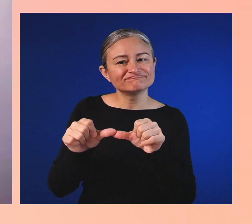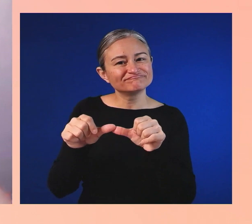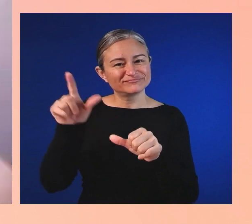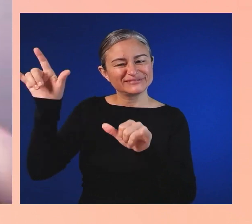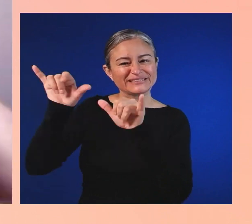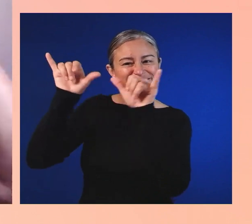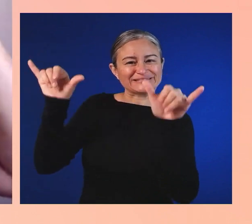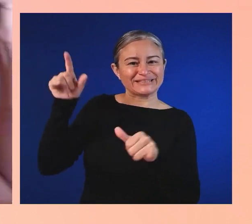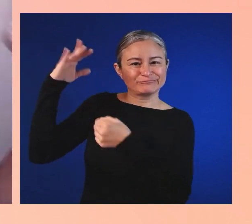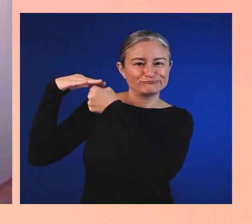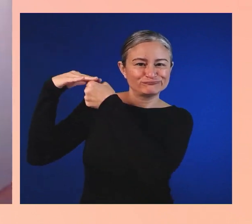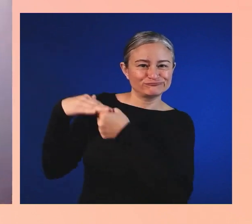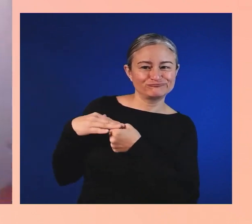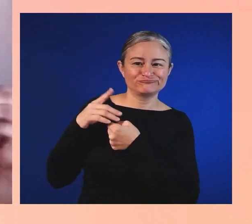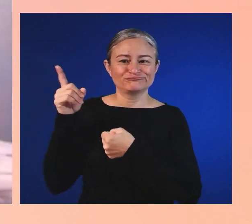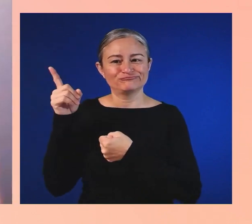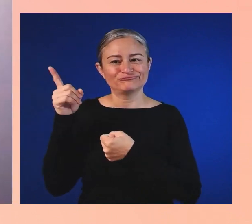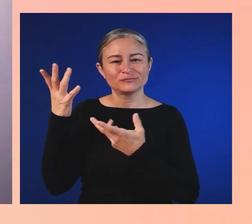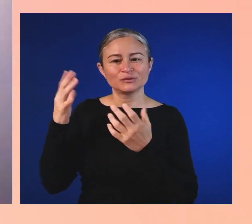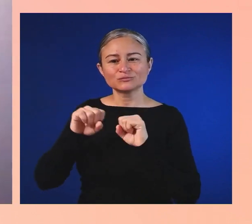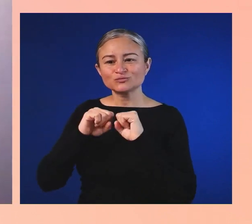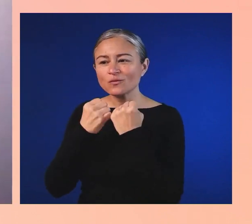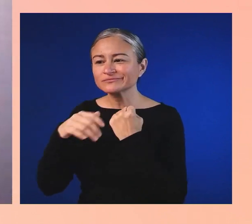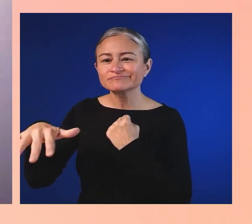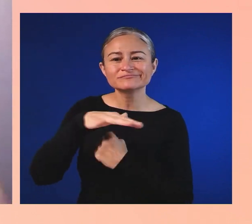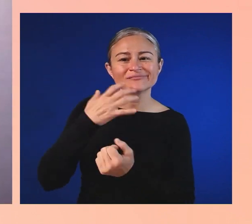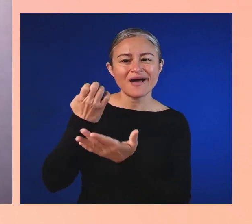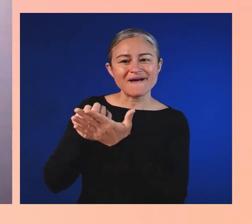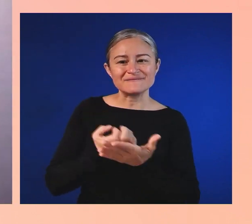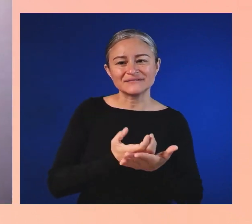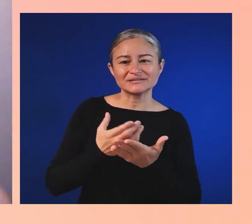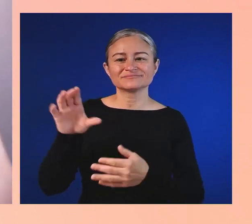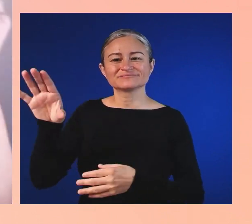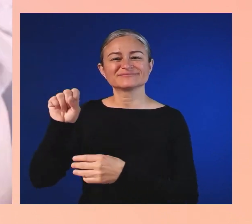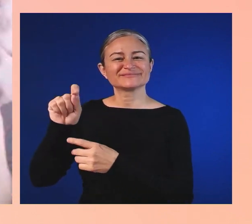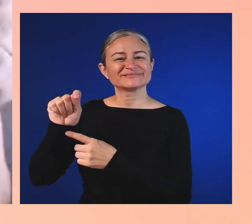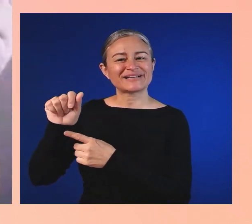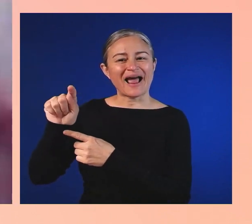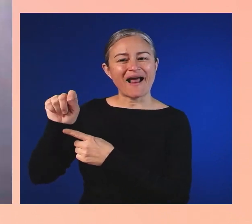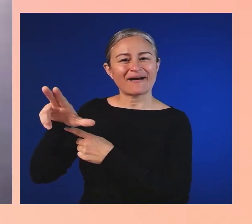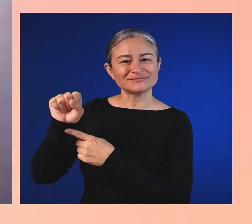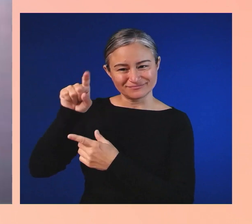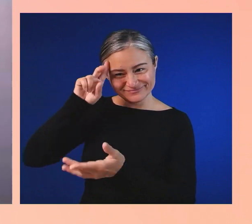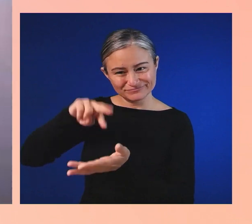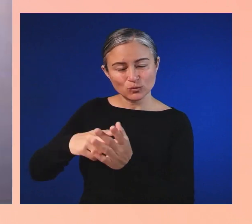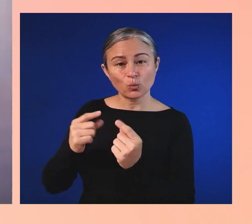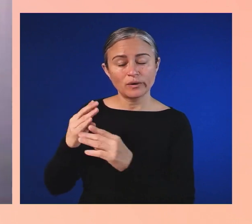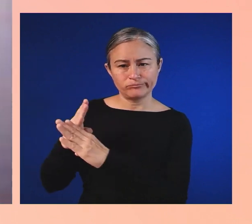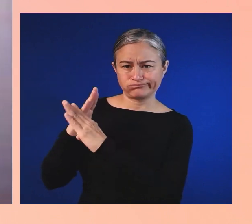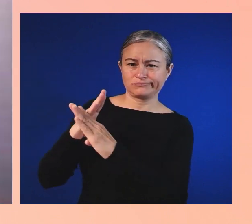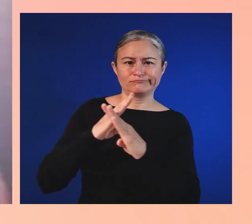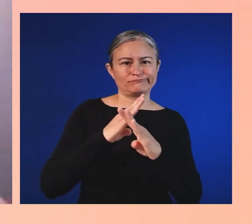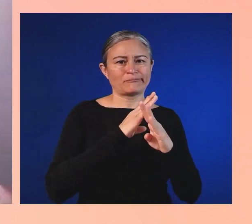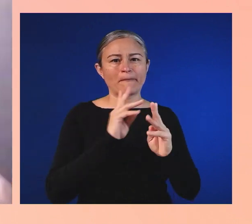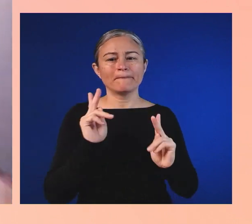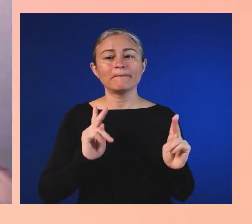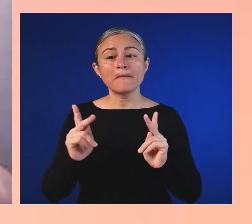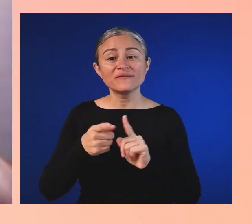keep people away from this tech so that they can't, as Cathy was saying, so that they can't achieve,